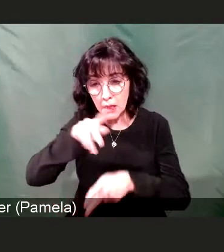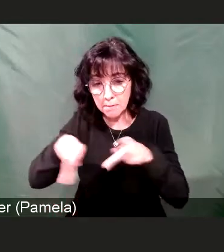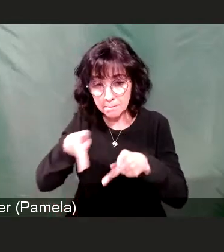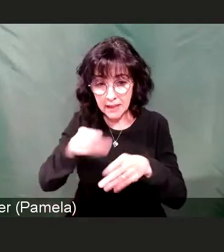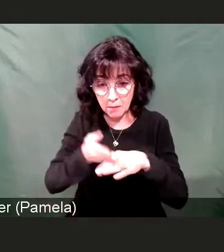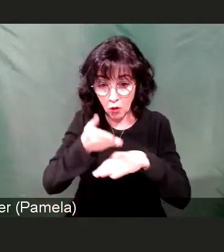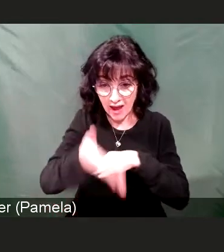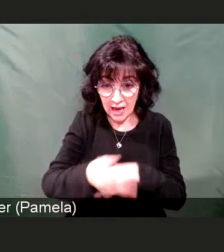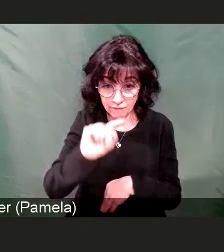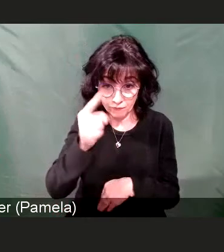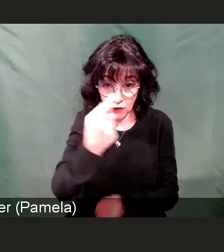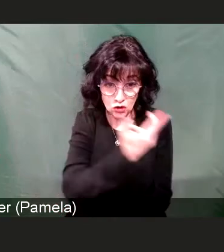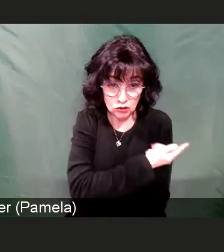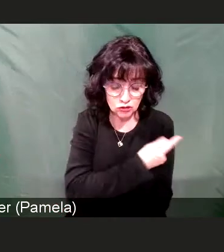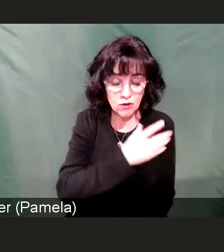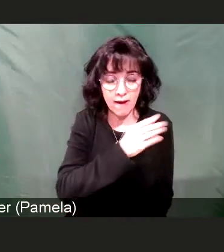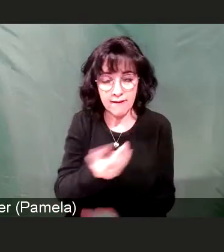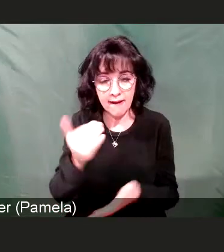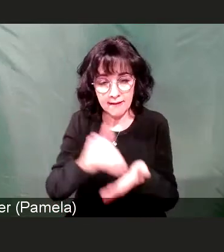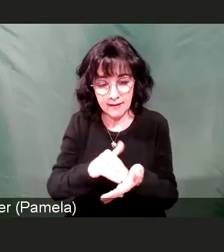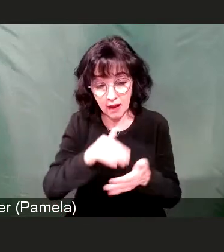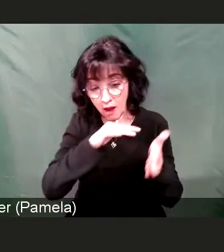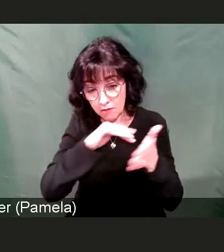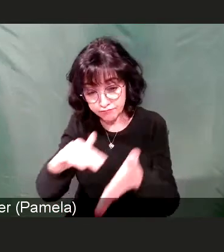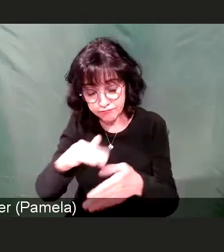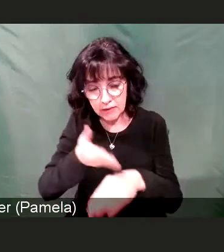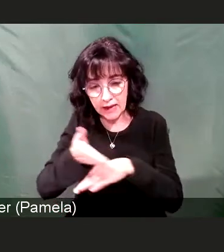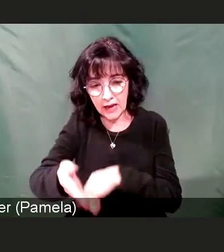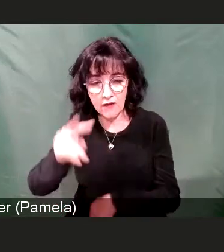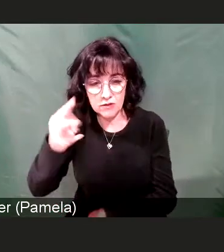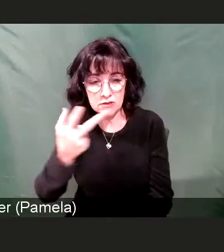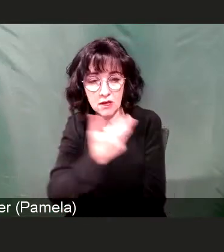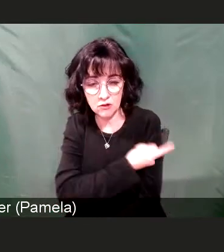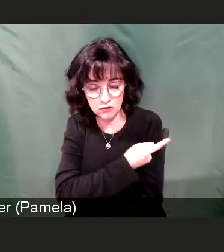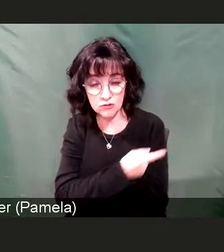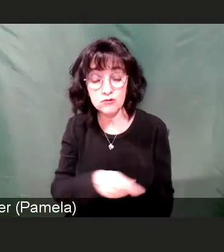What they found is that after receiving two doses of the Pfizer vaccine,